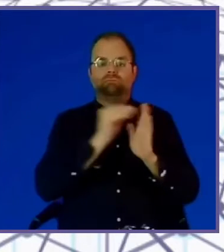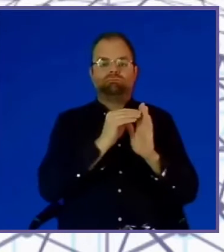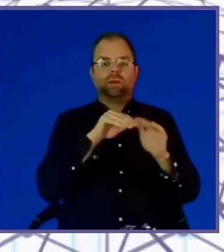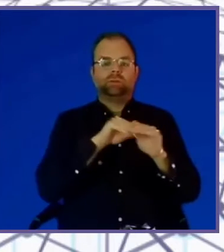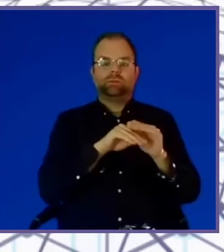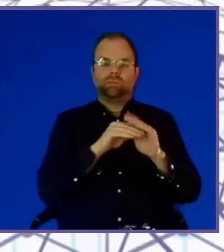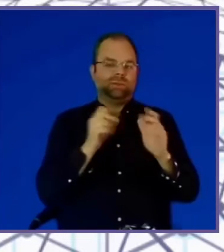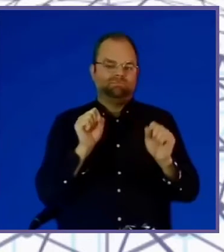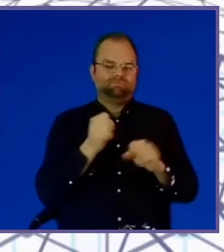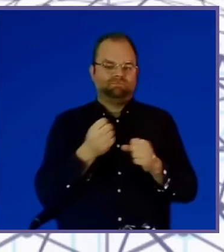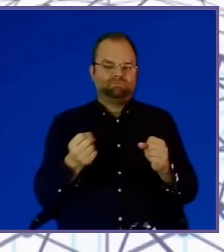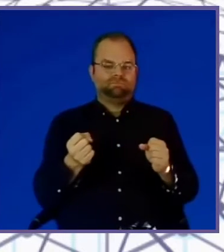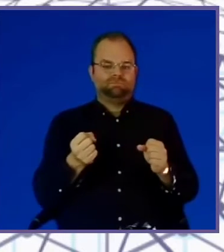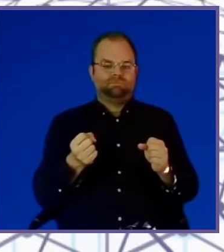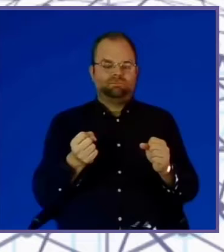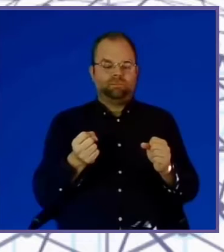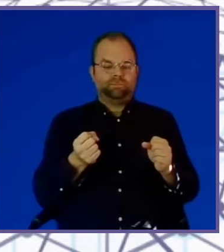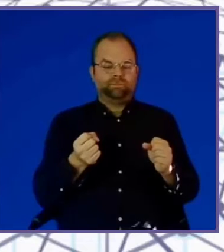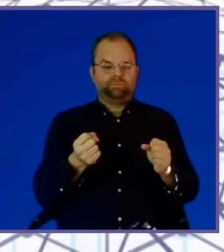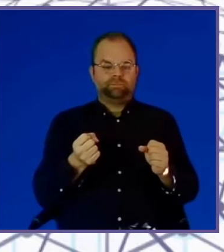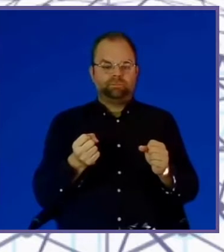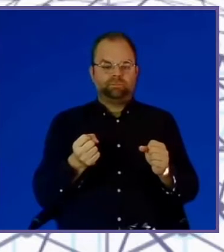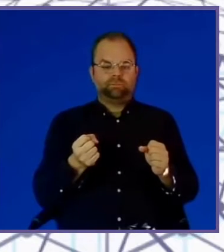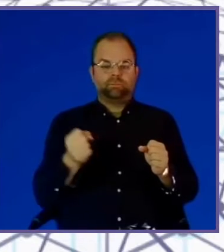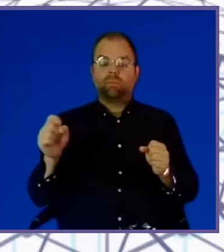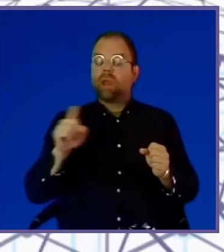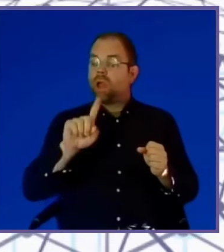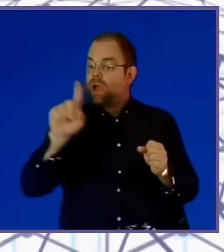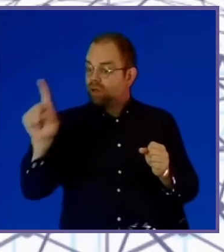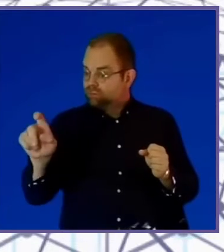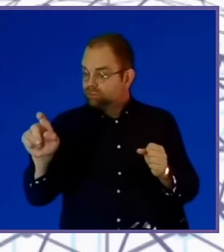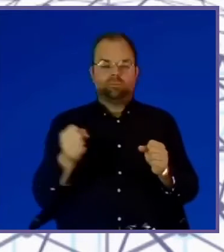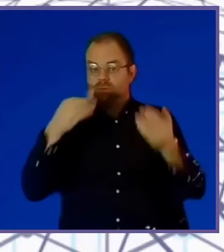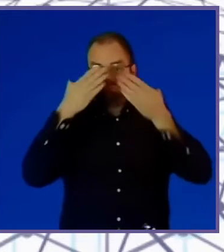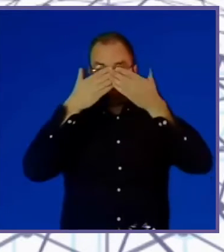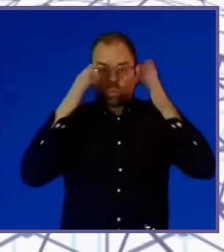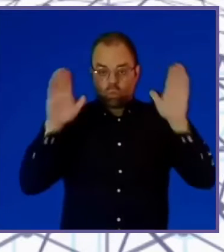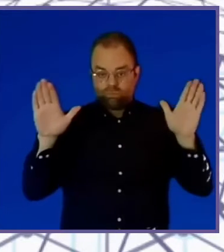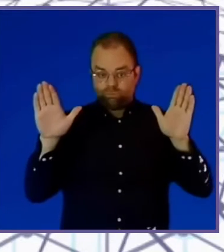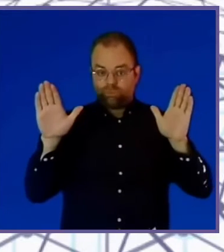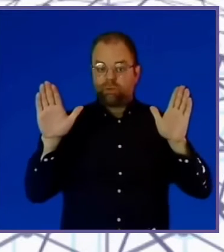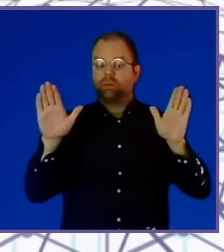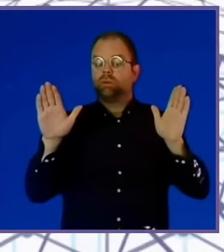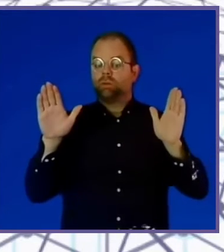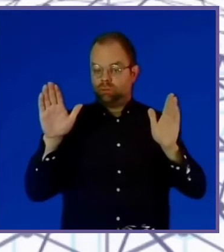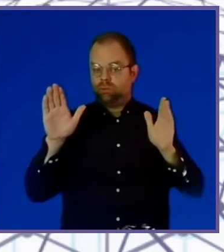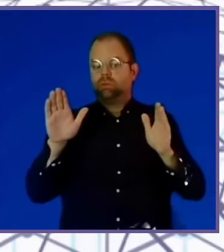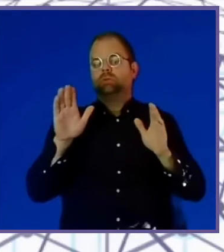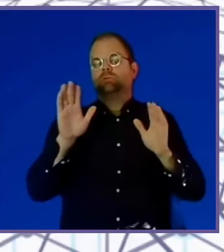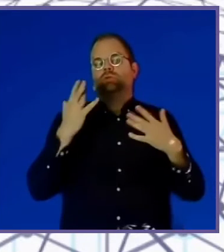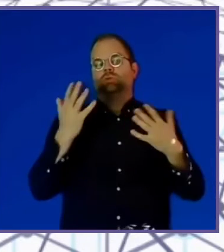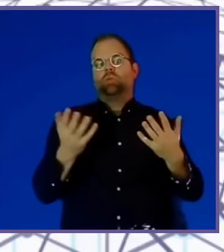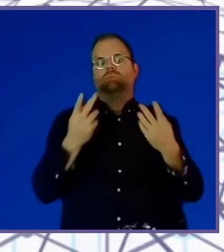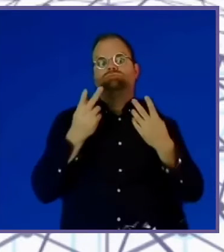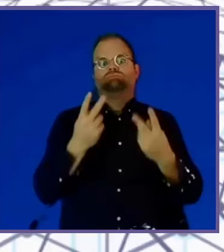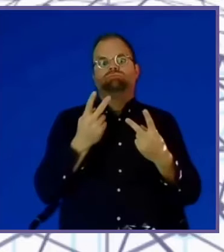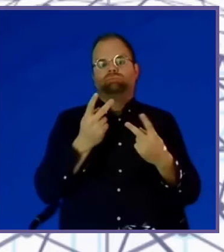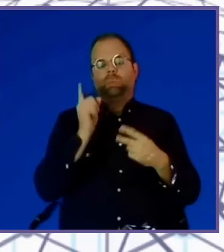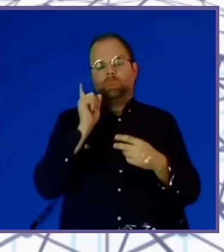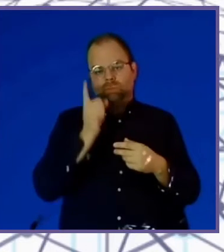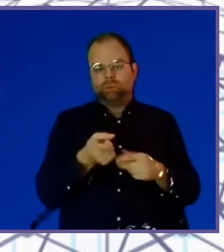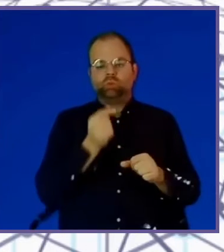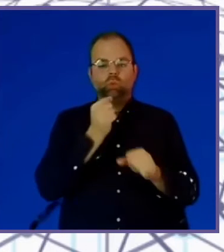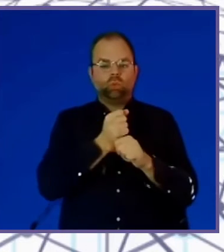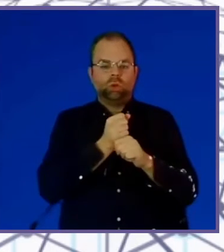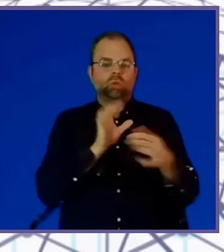deafblind people to develop disease. Research agendas and best practises.